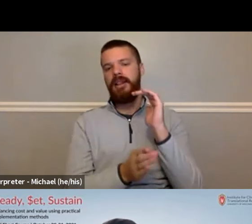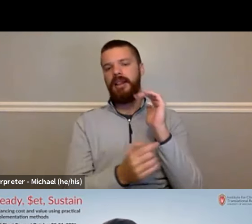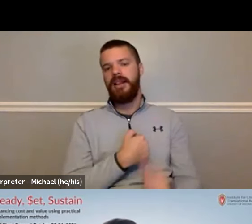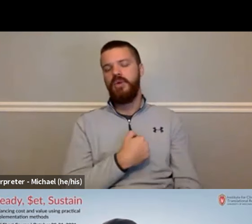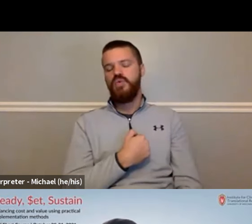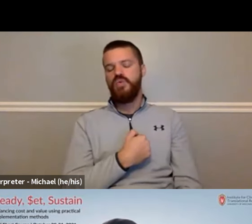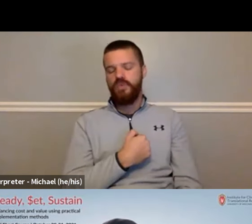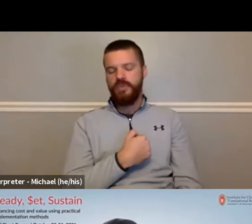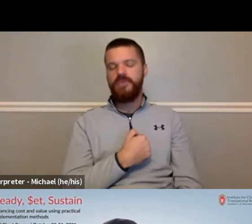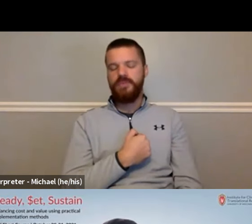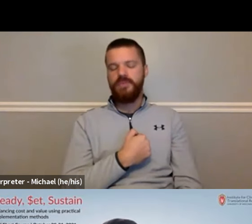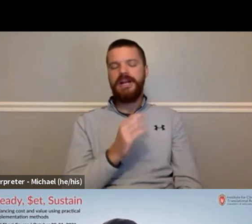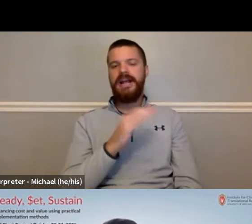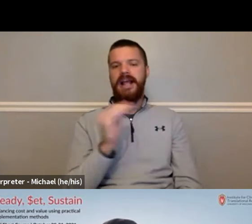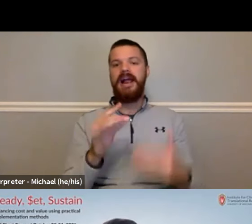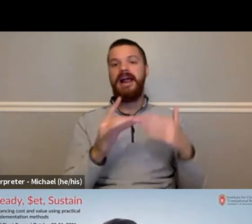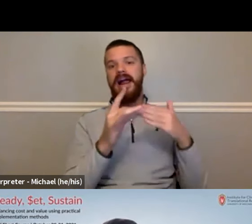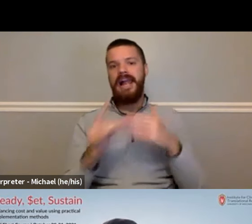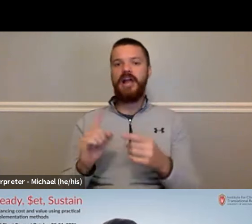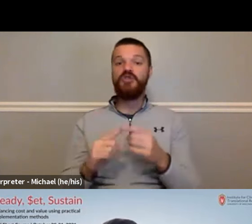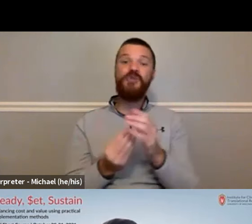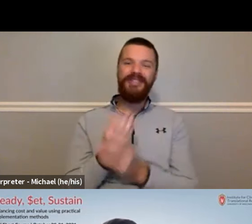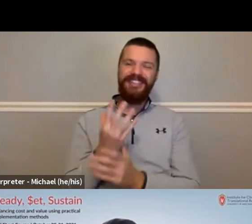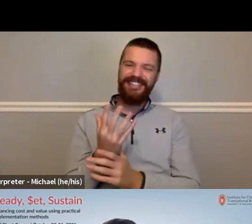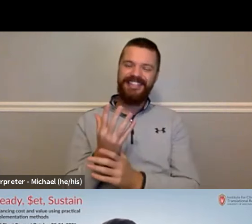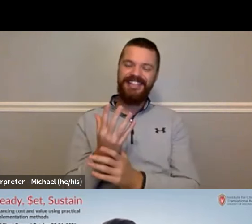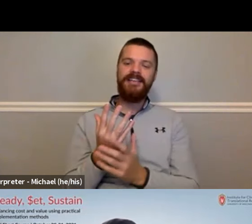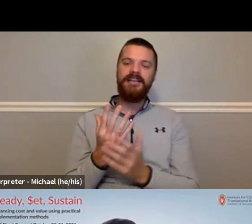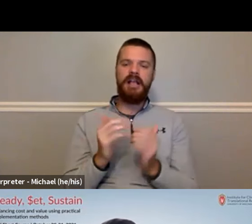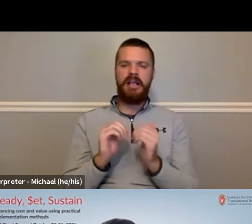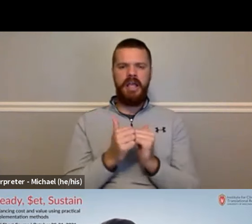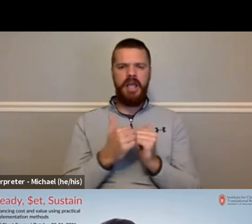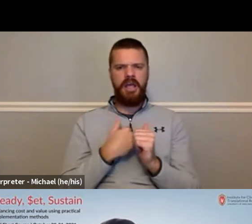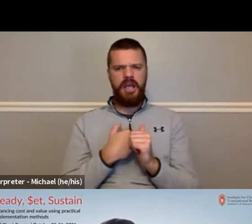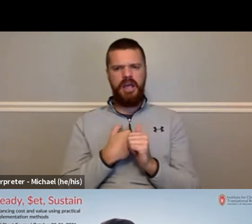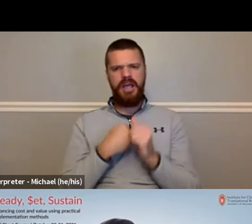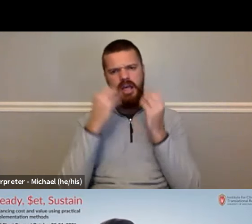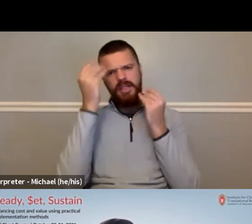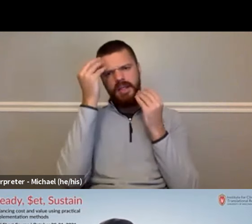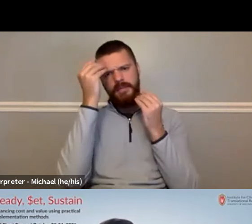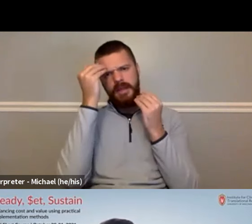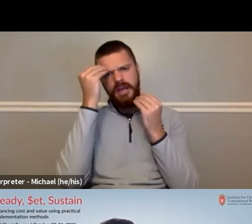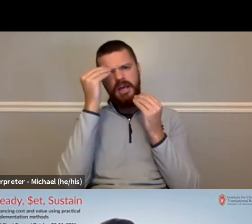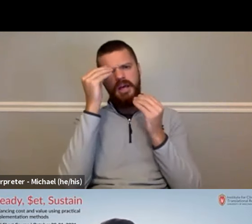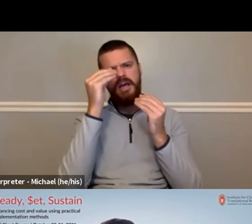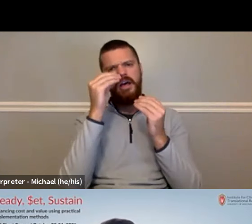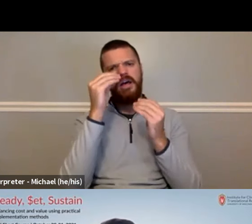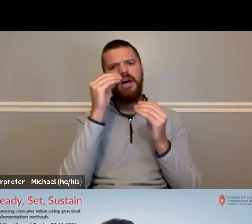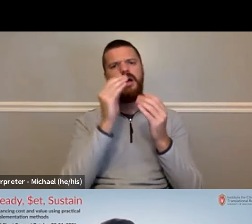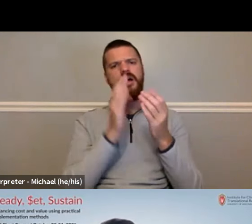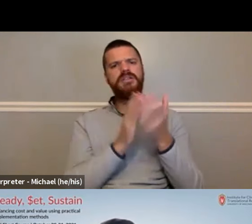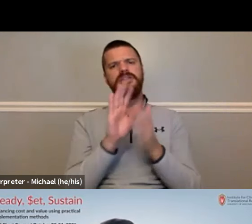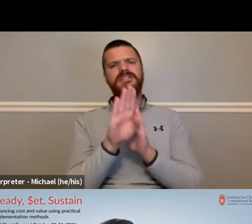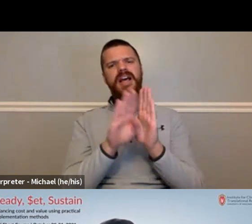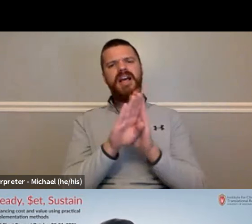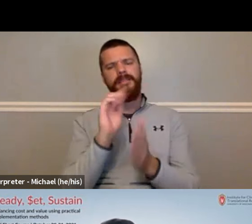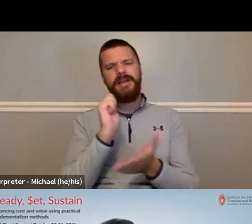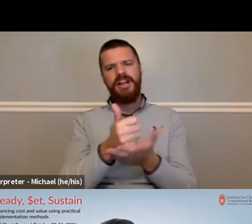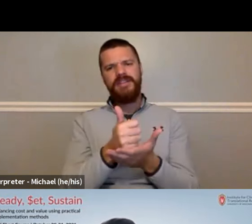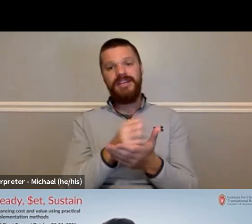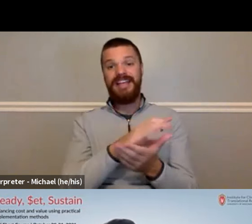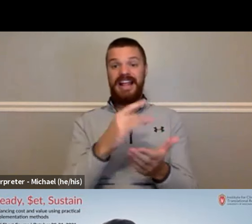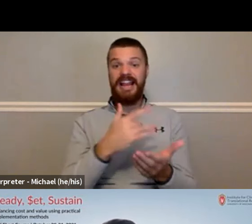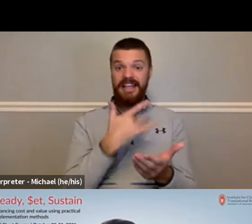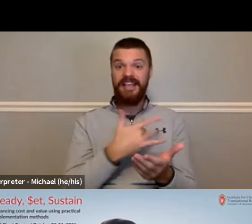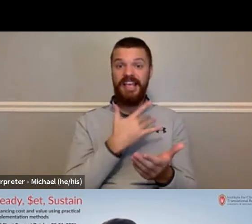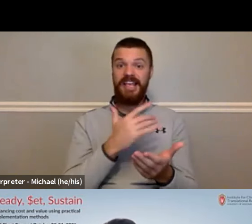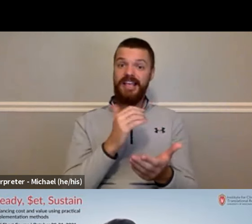Michelle Chui: and has really led to a lot of growth in the way I think about how to develop interventions and feel like there's no real end this intervention development phase.